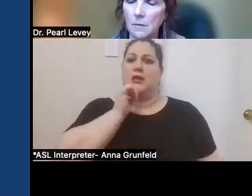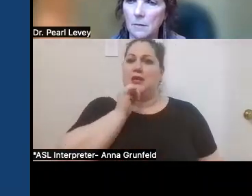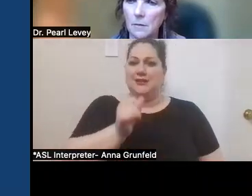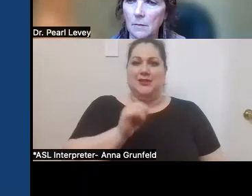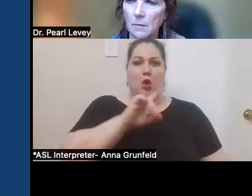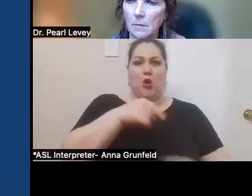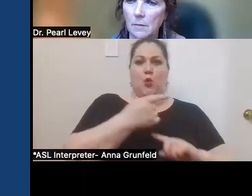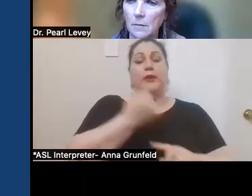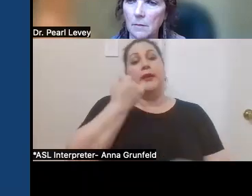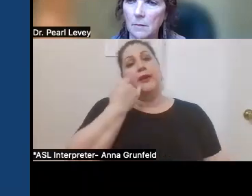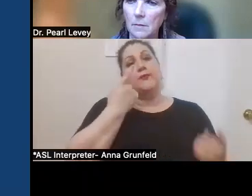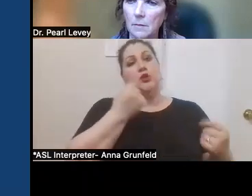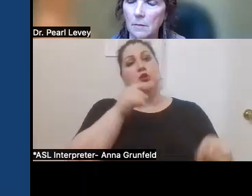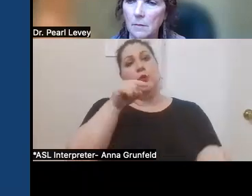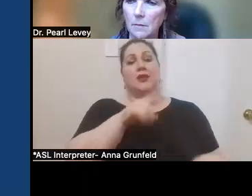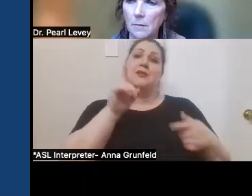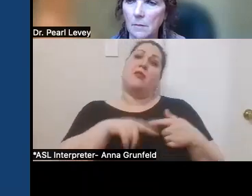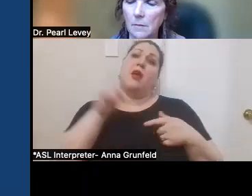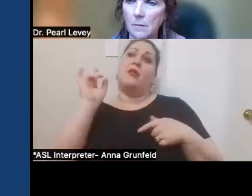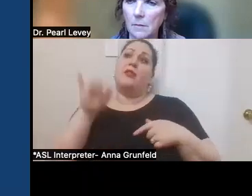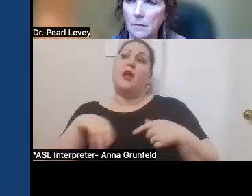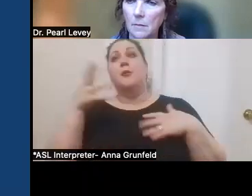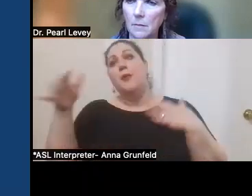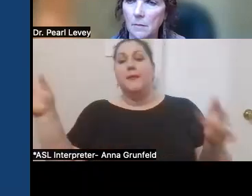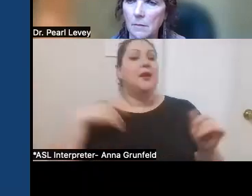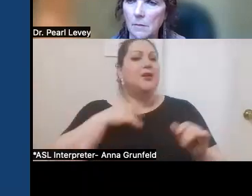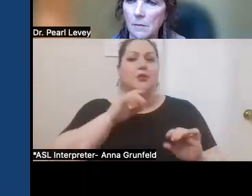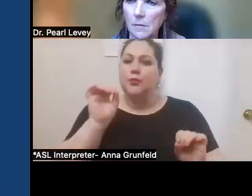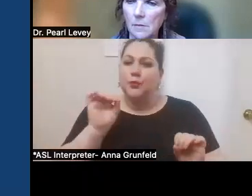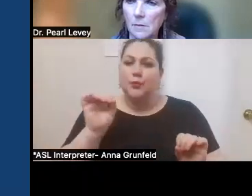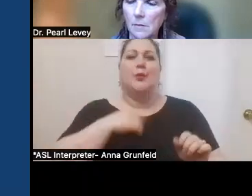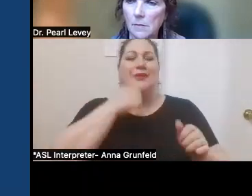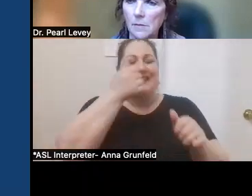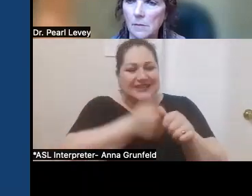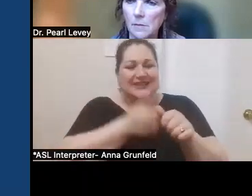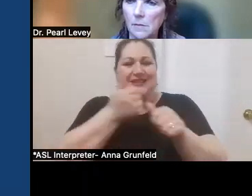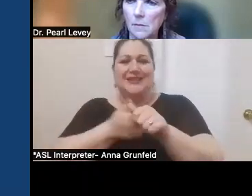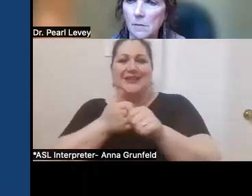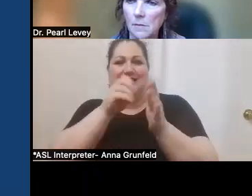there's a lot of nuances to each case specifically and individually and the only